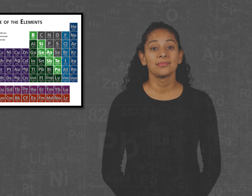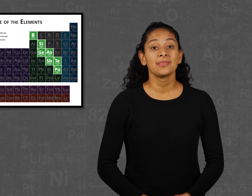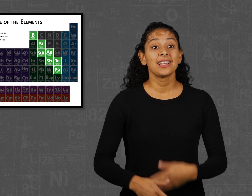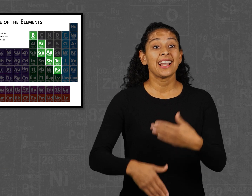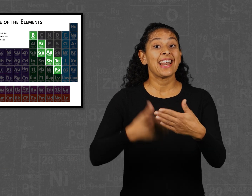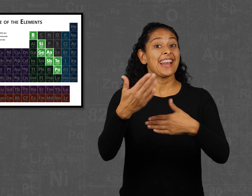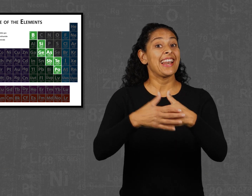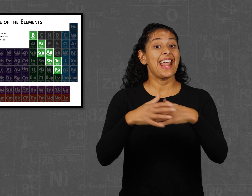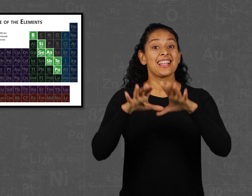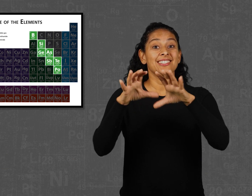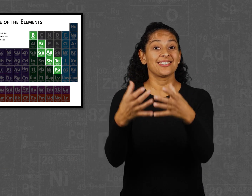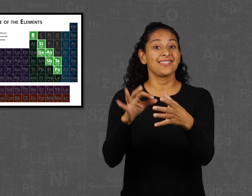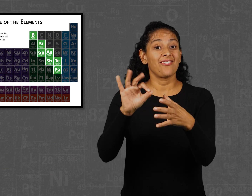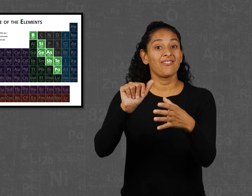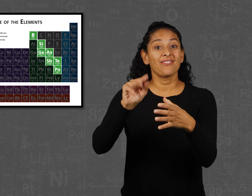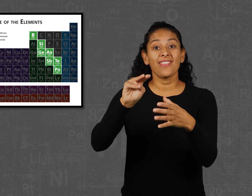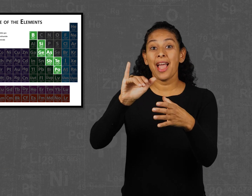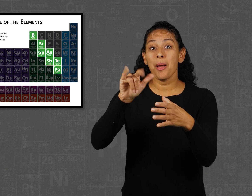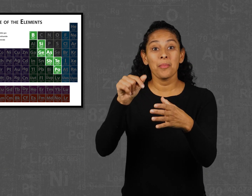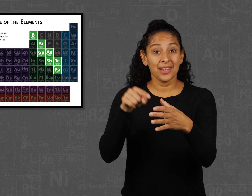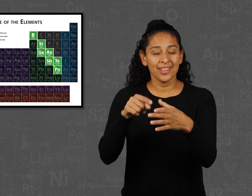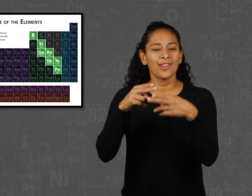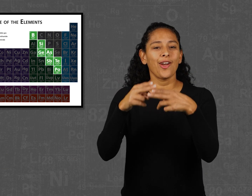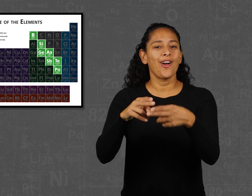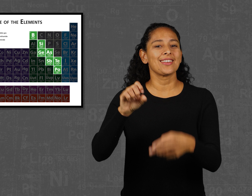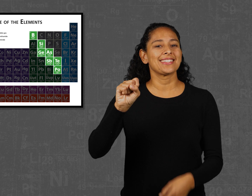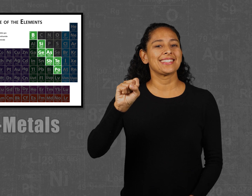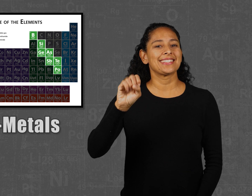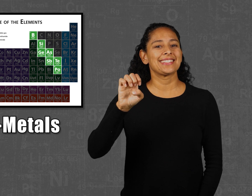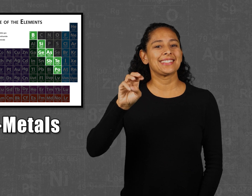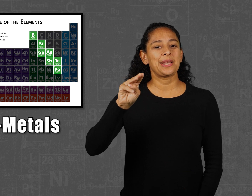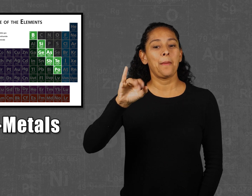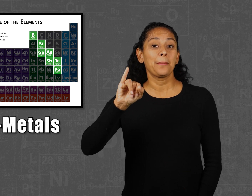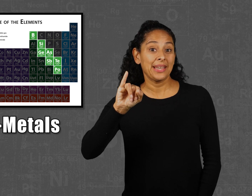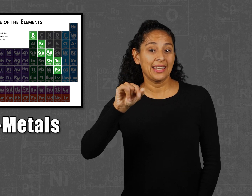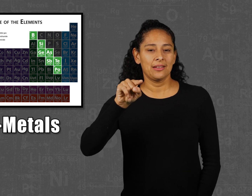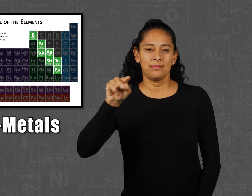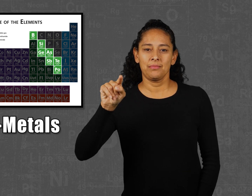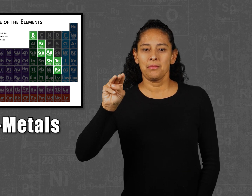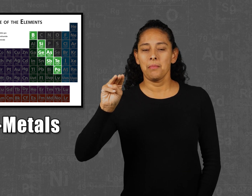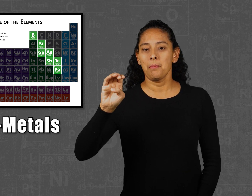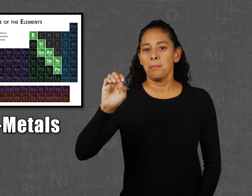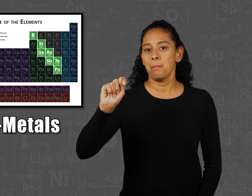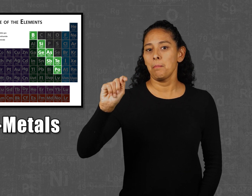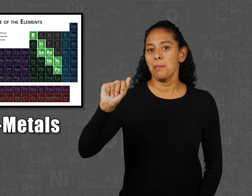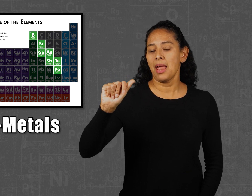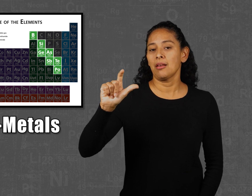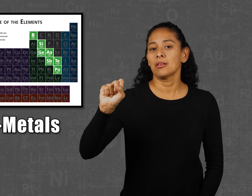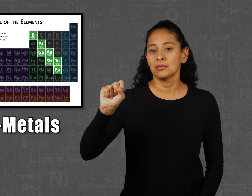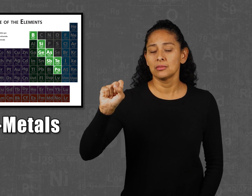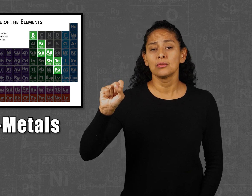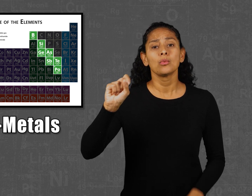Next we have a family called semi-metals.